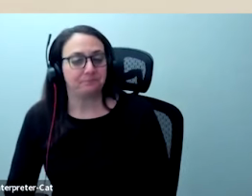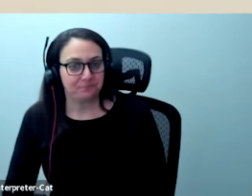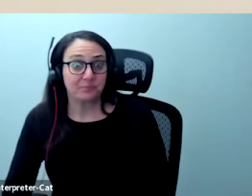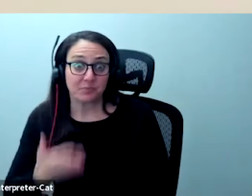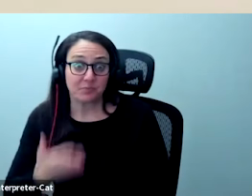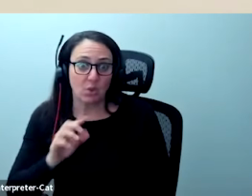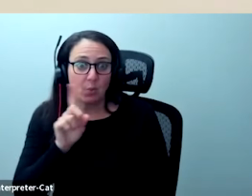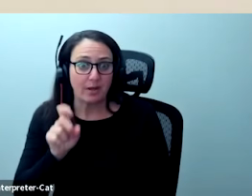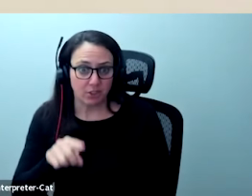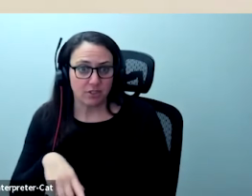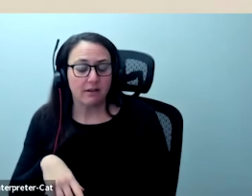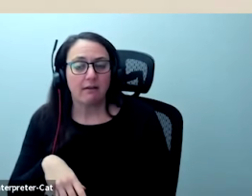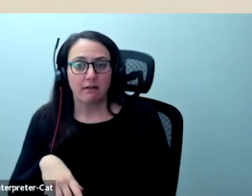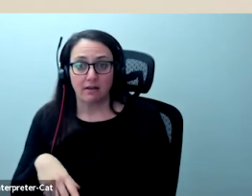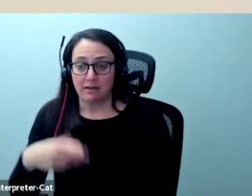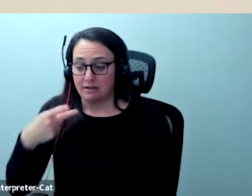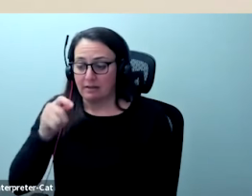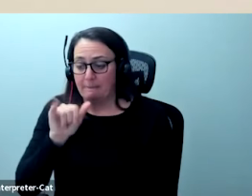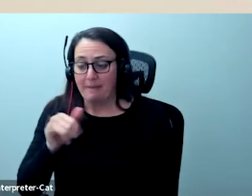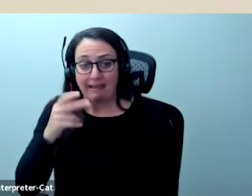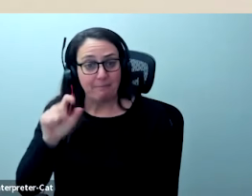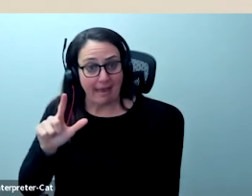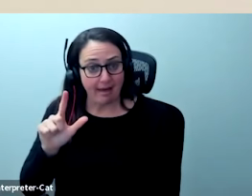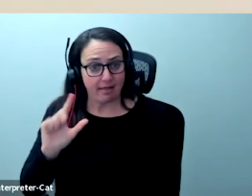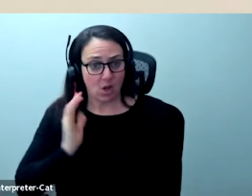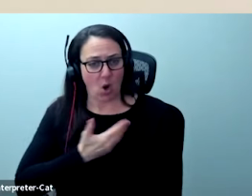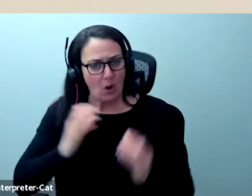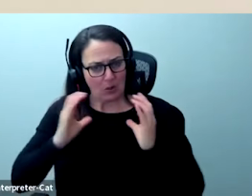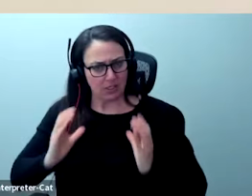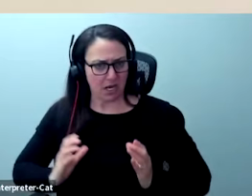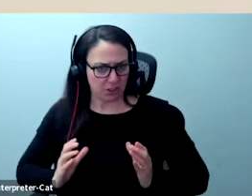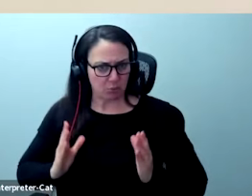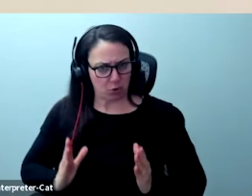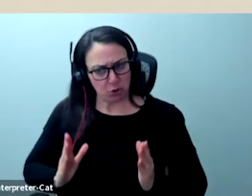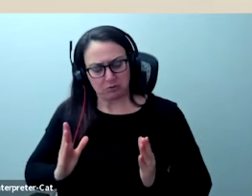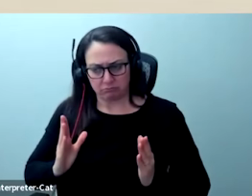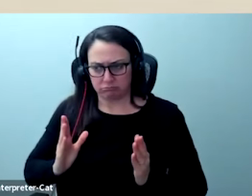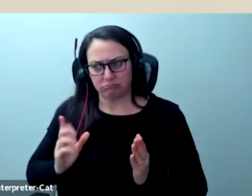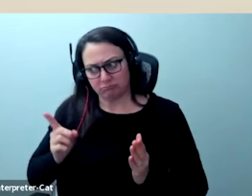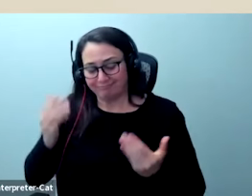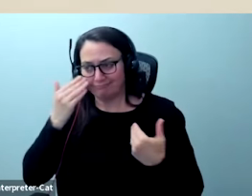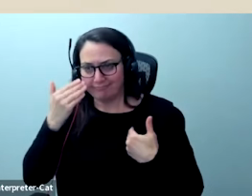So especially at PayPal, our customers are not just those who have PayPal and Venmo accounts,